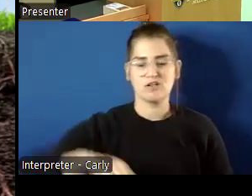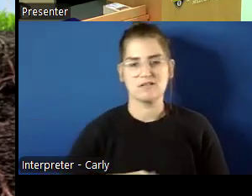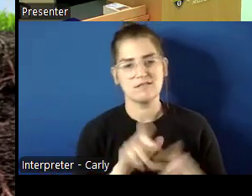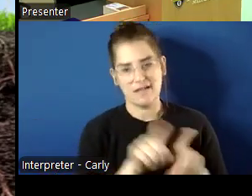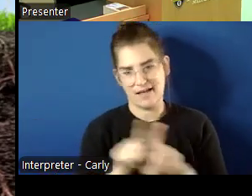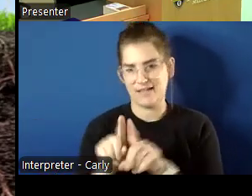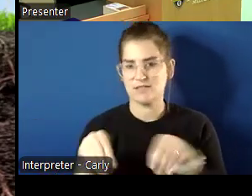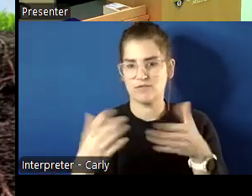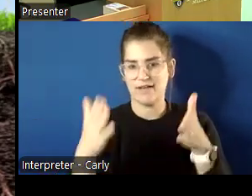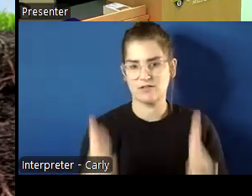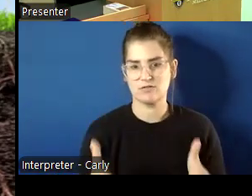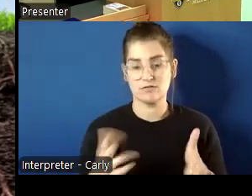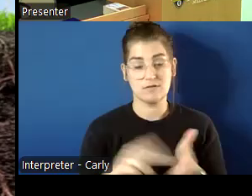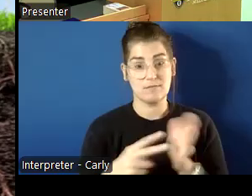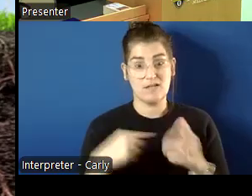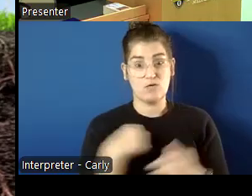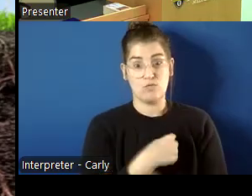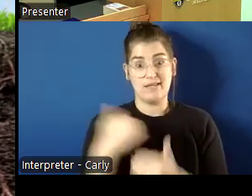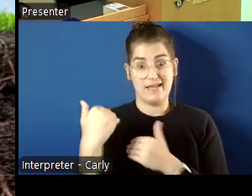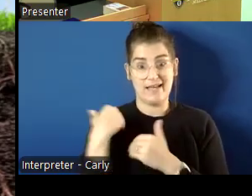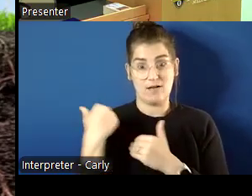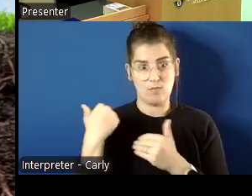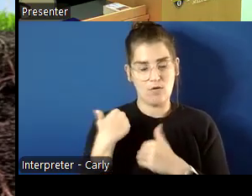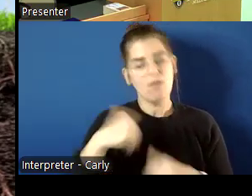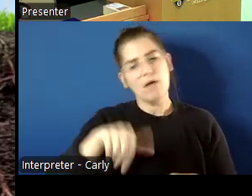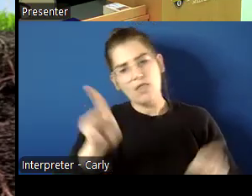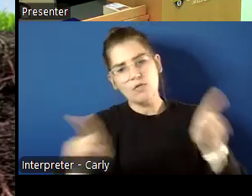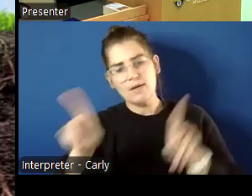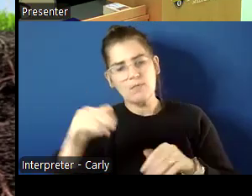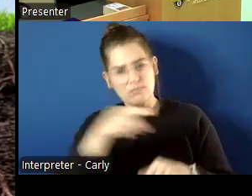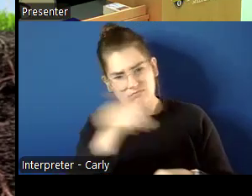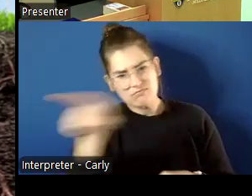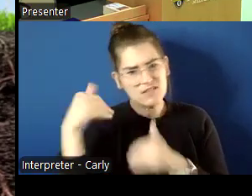we hold ourselves accountable and we hold others accountable.